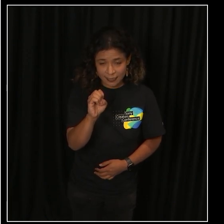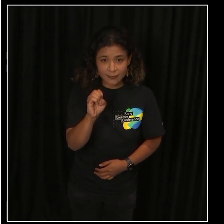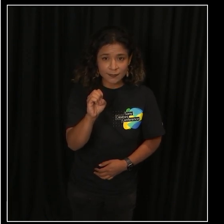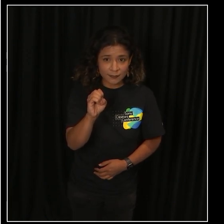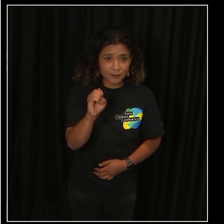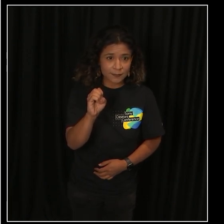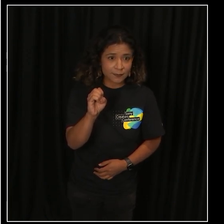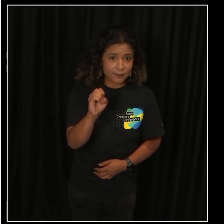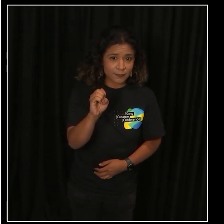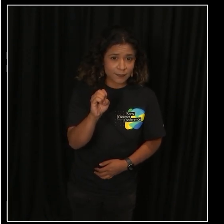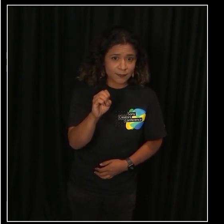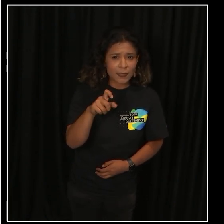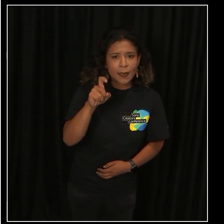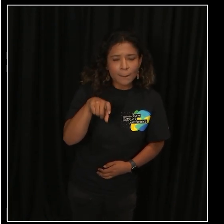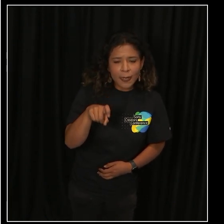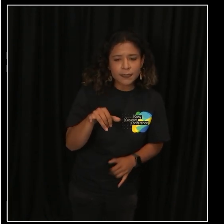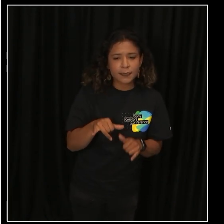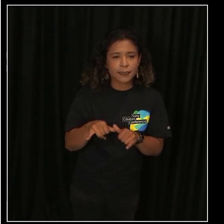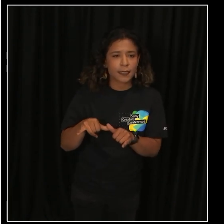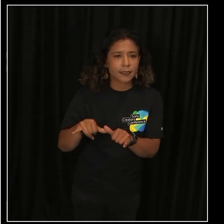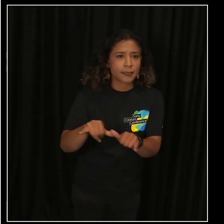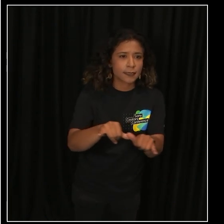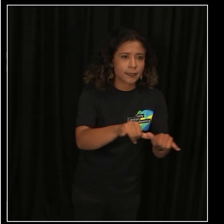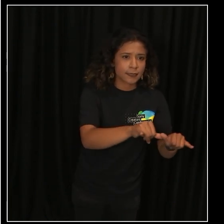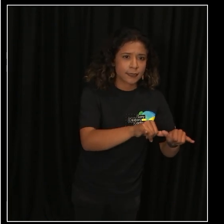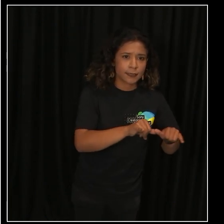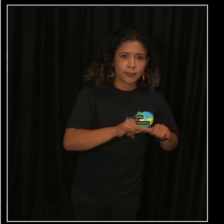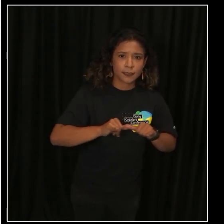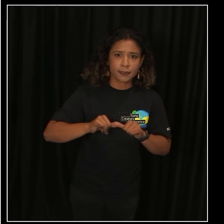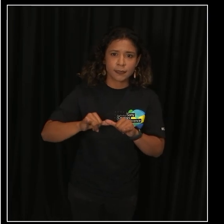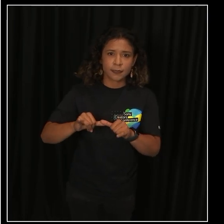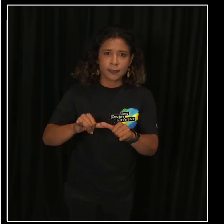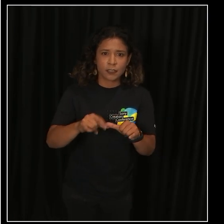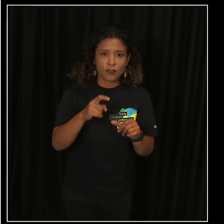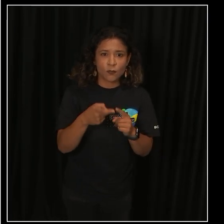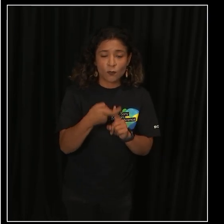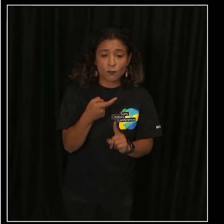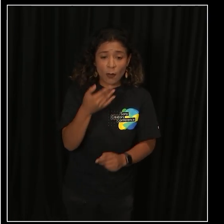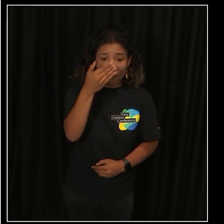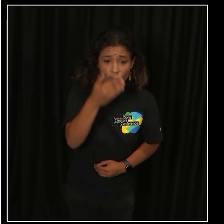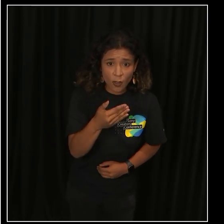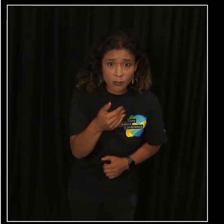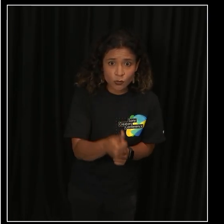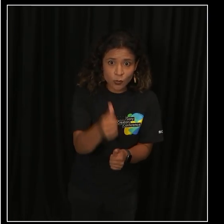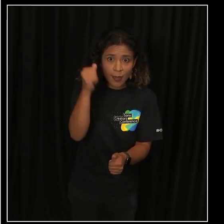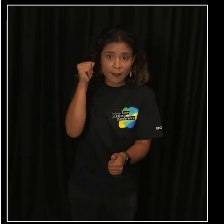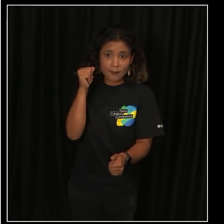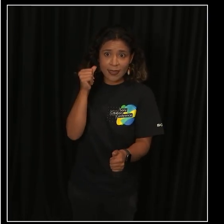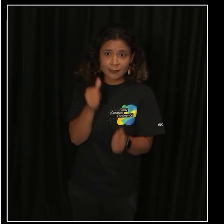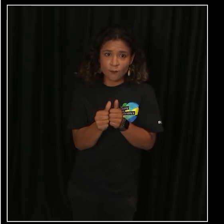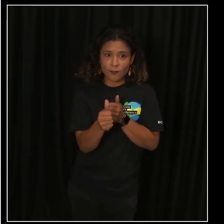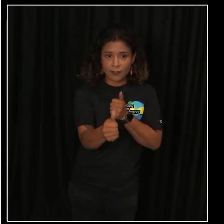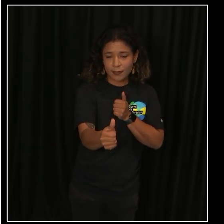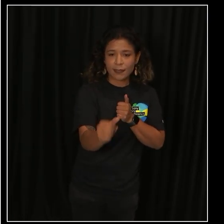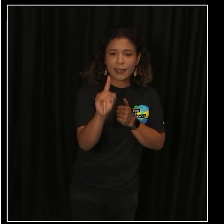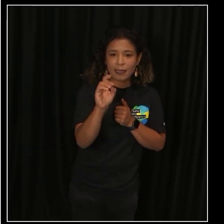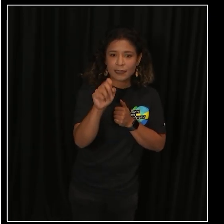must be consistent front-to-back depth relationship. Therefore we float the user interface in 3D space.